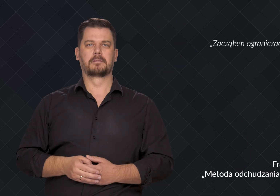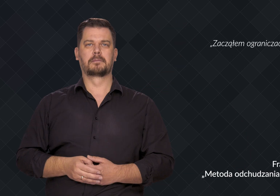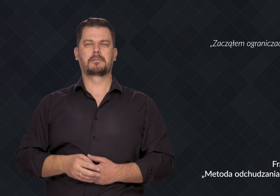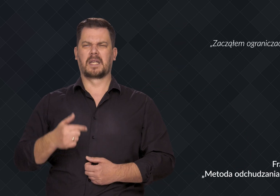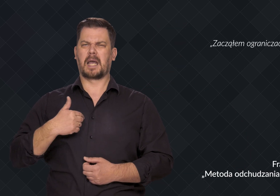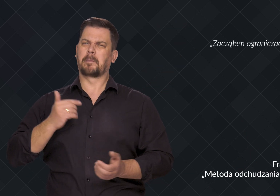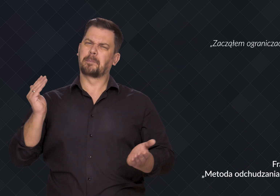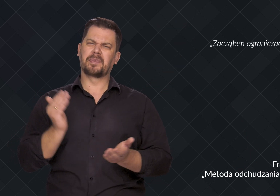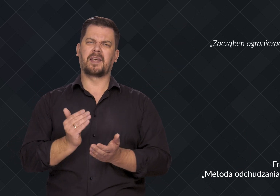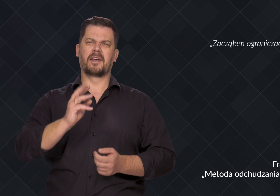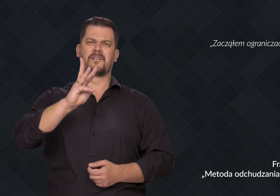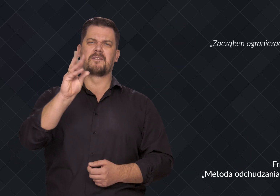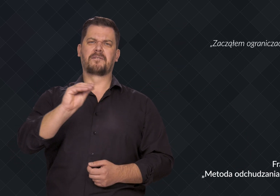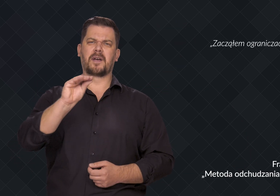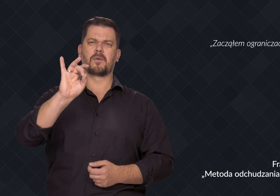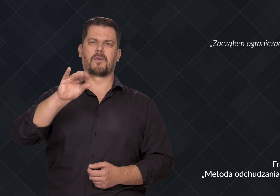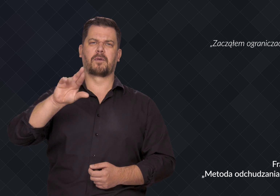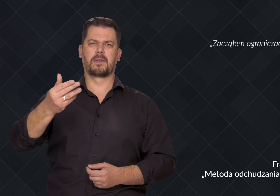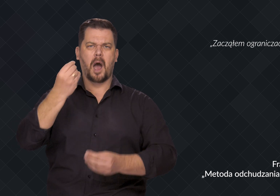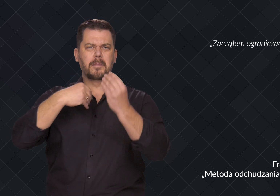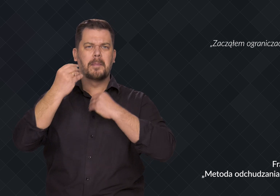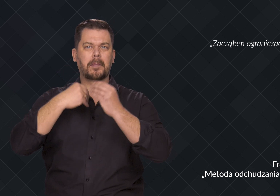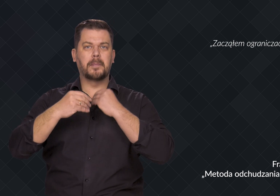"I began to limit carbohydrates.